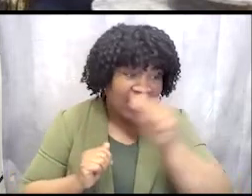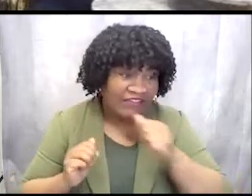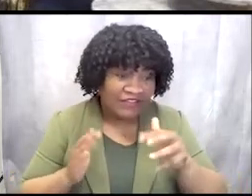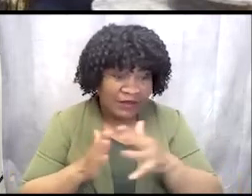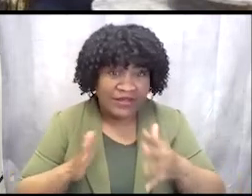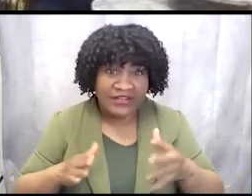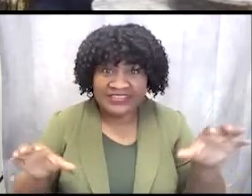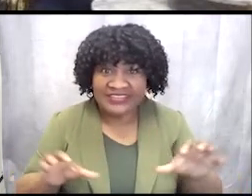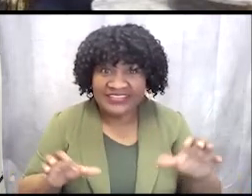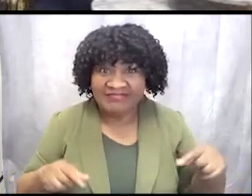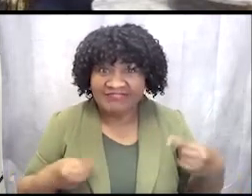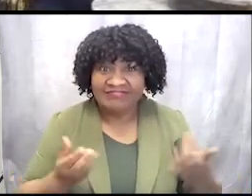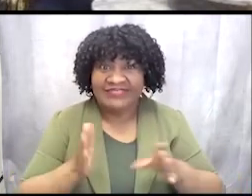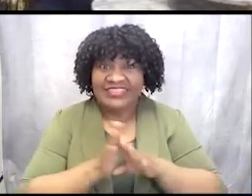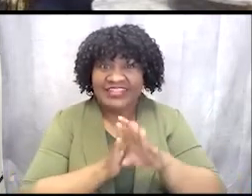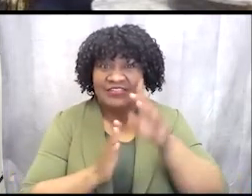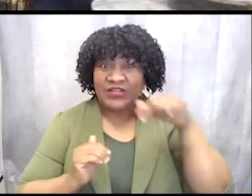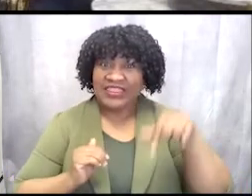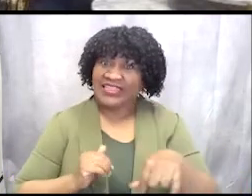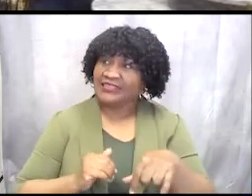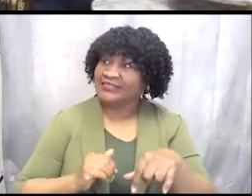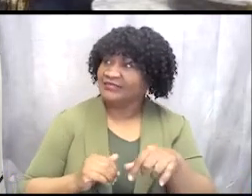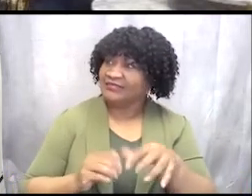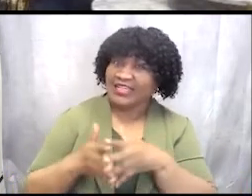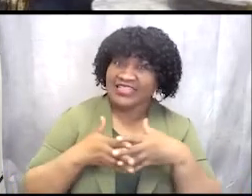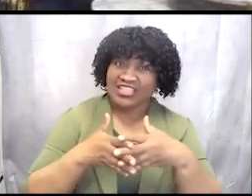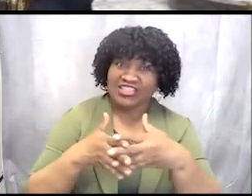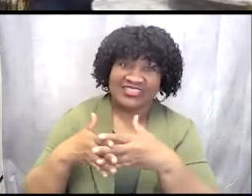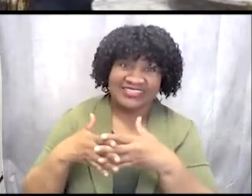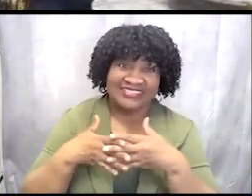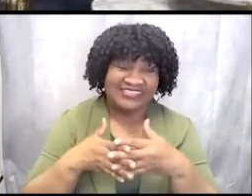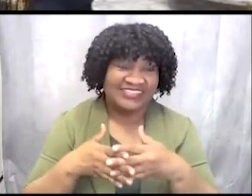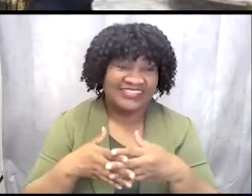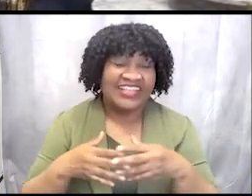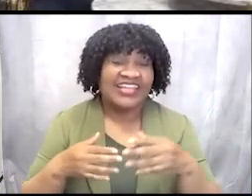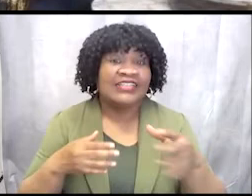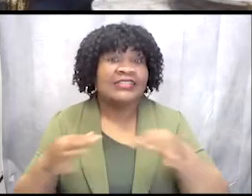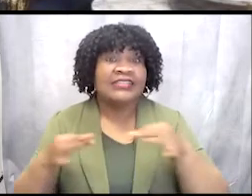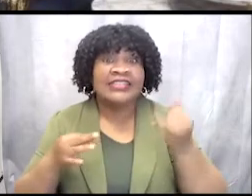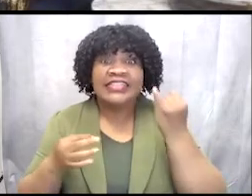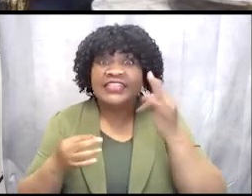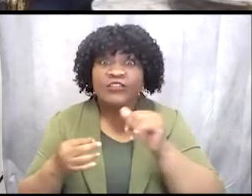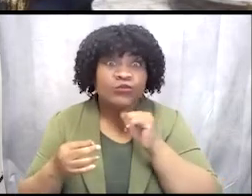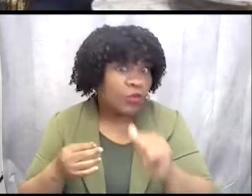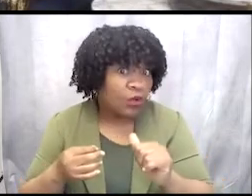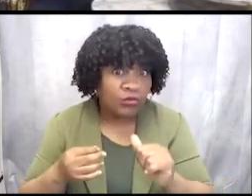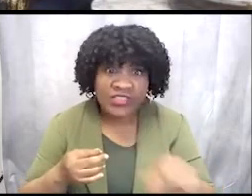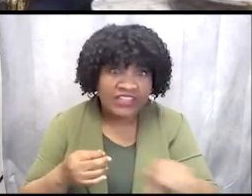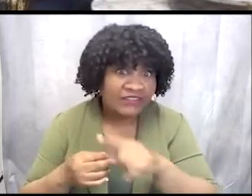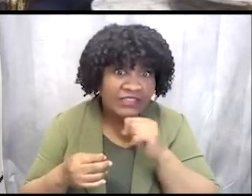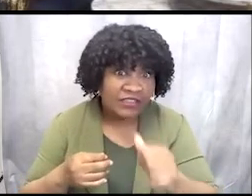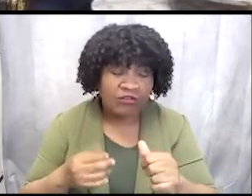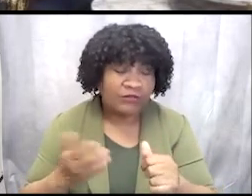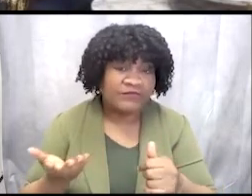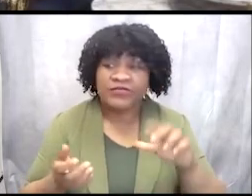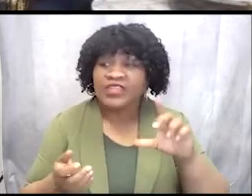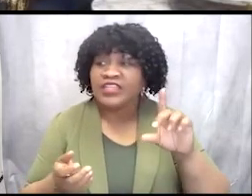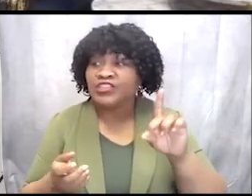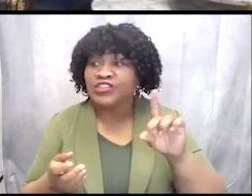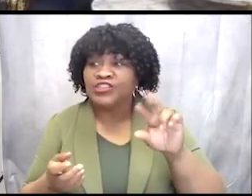have made to the development of this nation. Here's what happens when you don't. Drew Brees, who was the quarterback